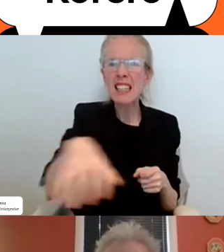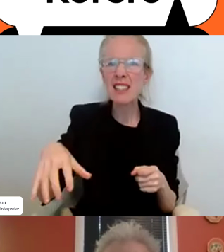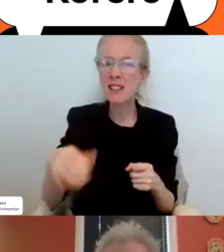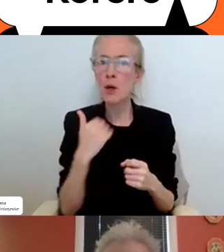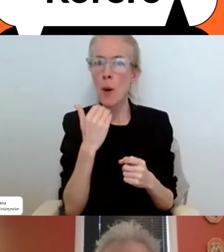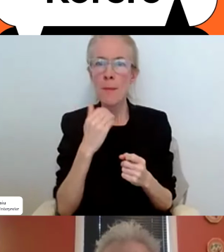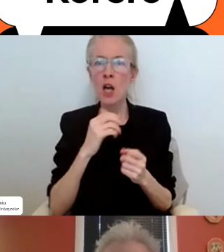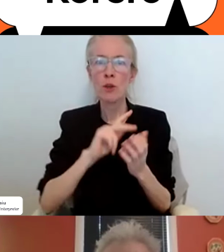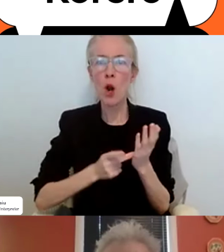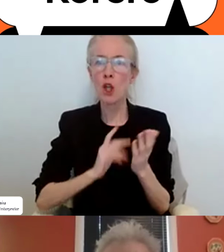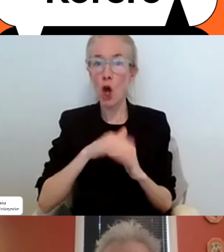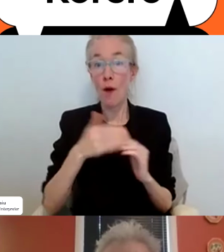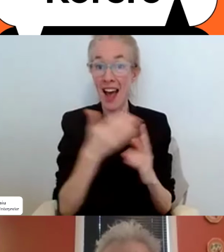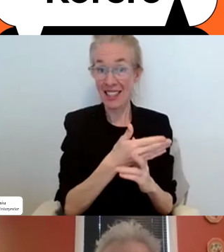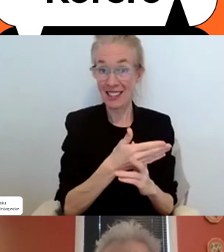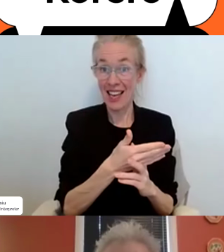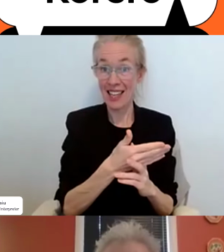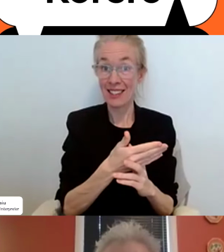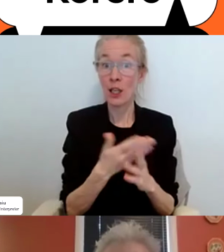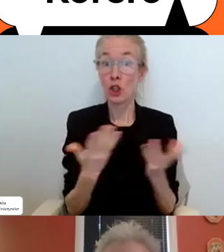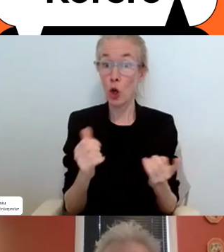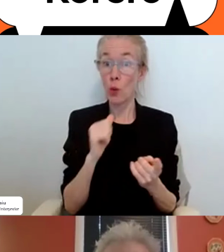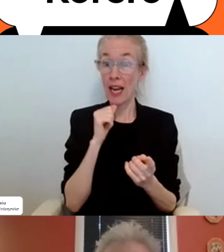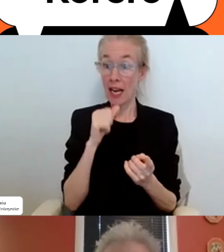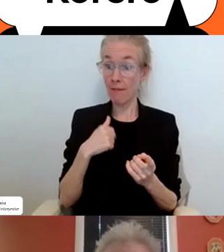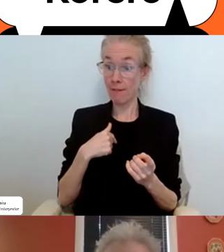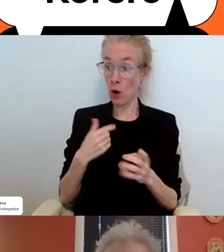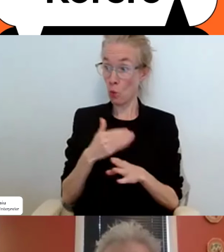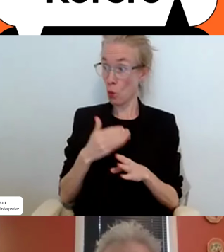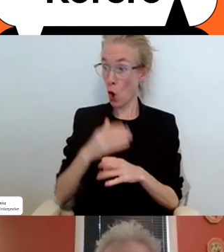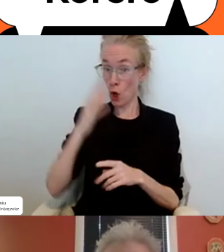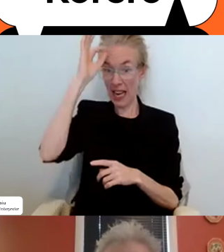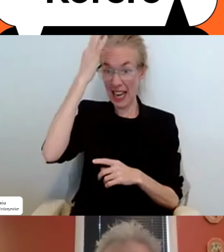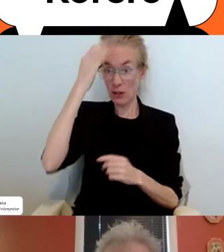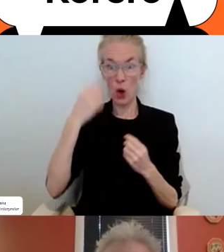which to begin, then you can't build a strategy, you can't come